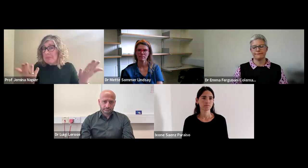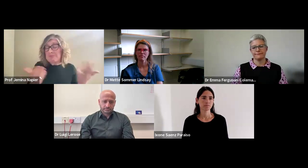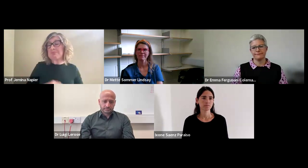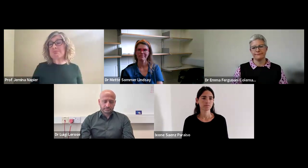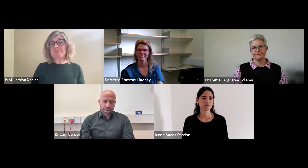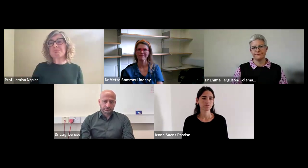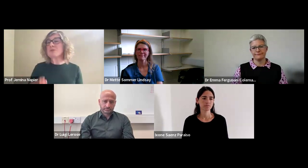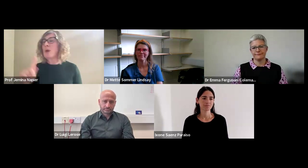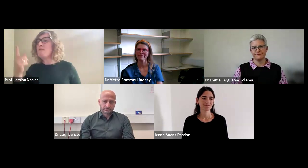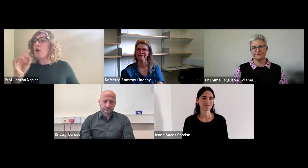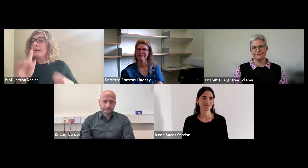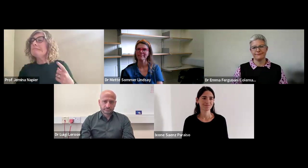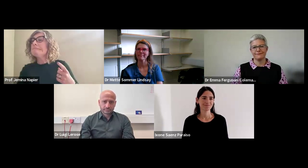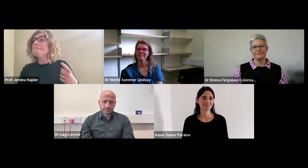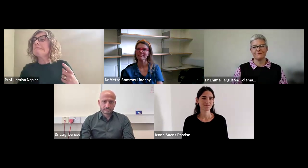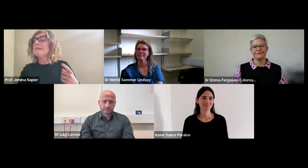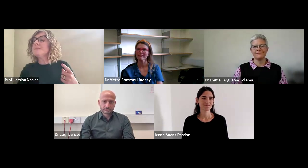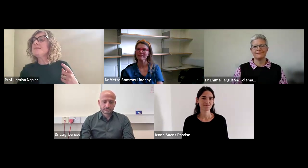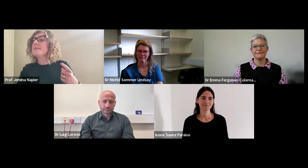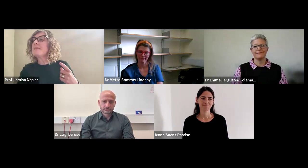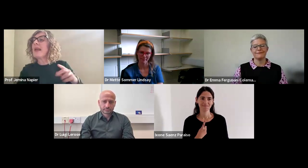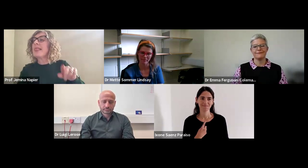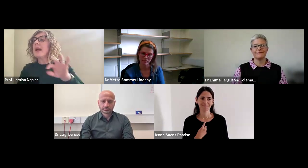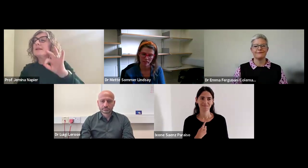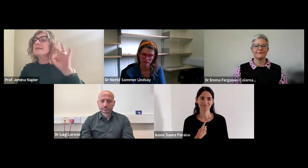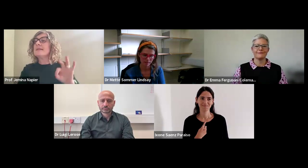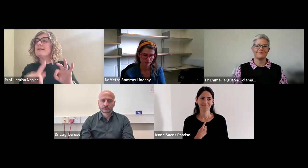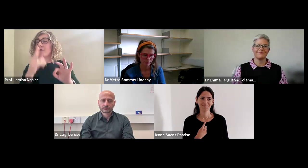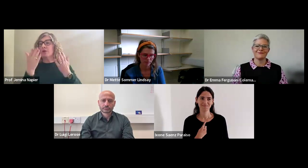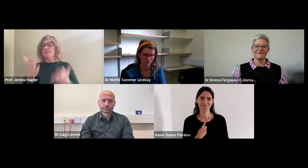as your hearing counterparts and do you have any good stories to share?" And I think with